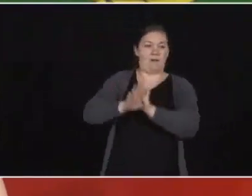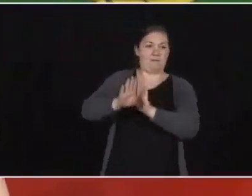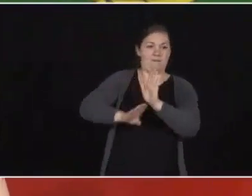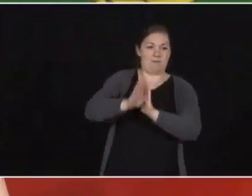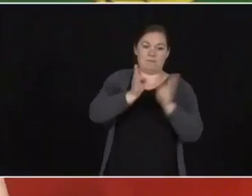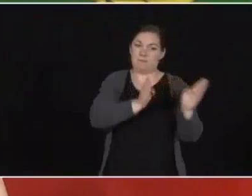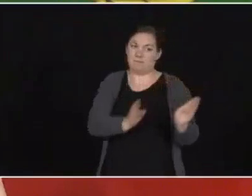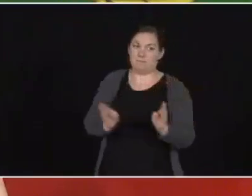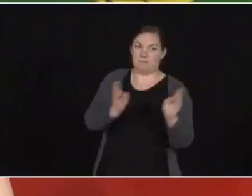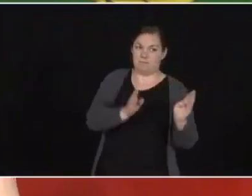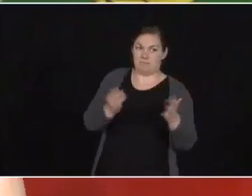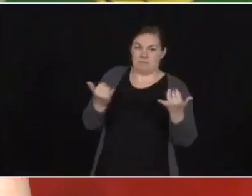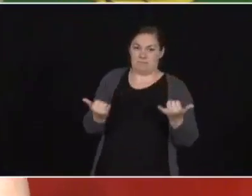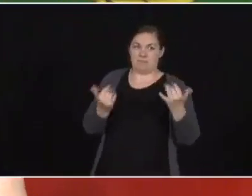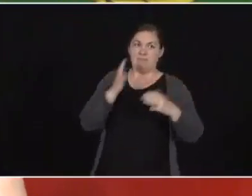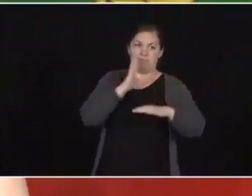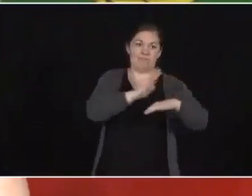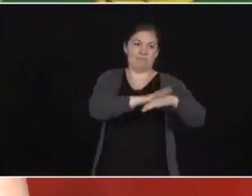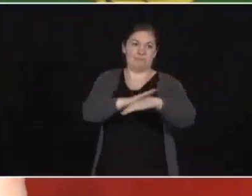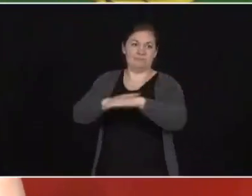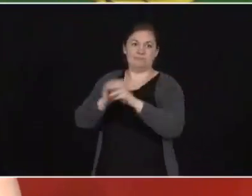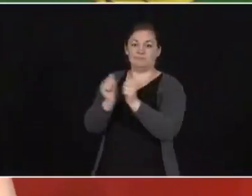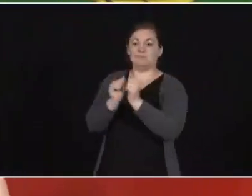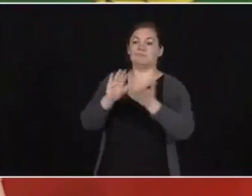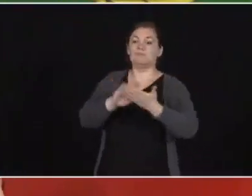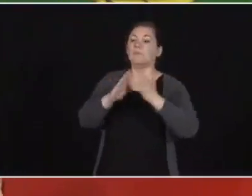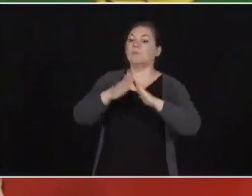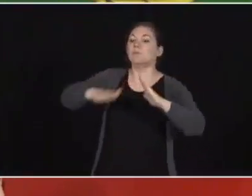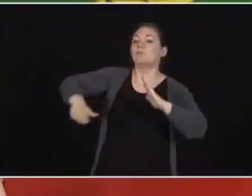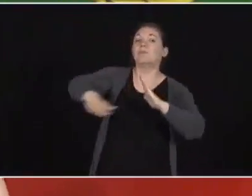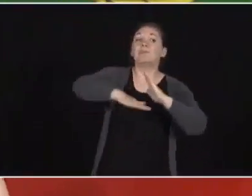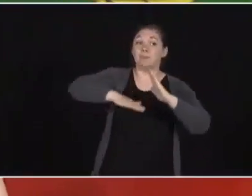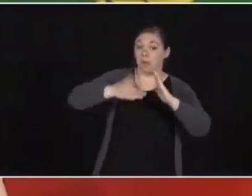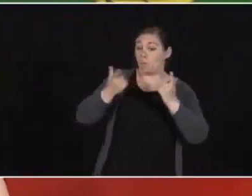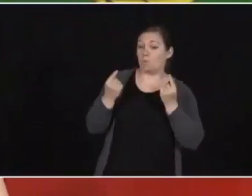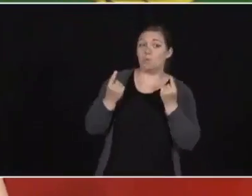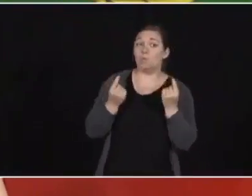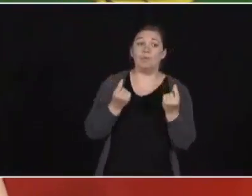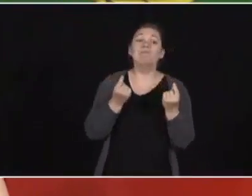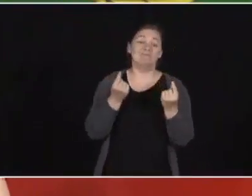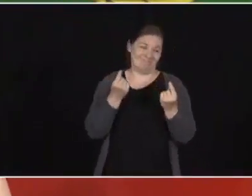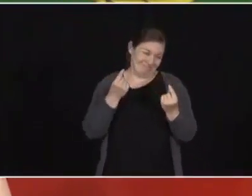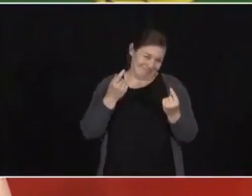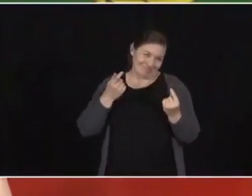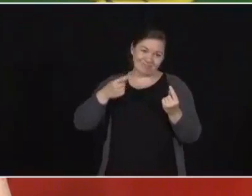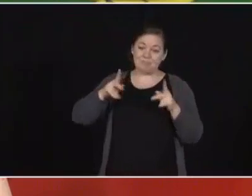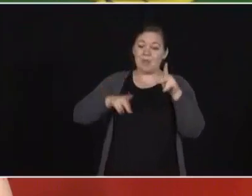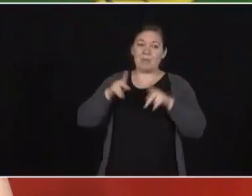community is to use pre-existing samples. But there is already